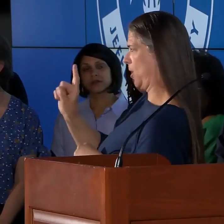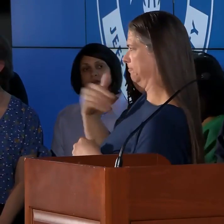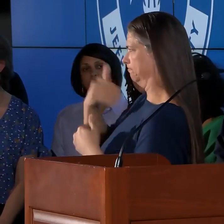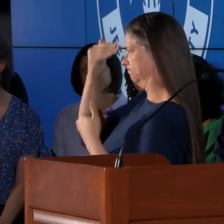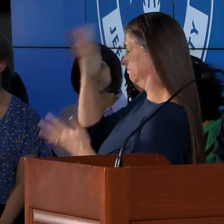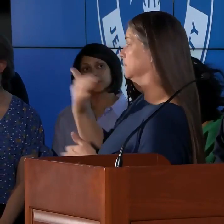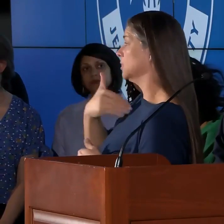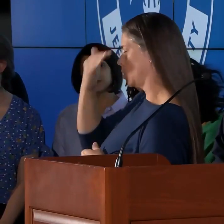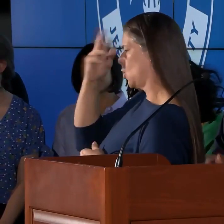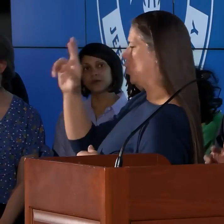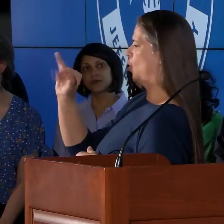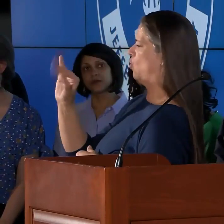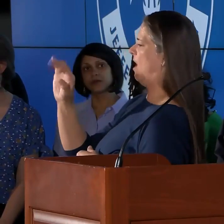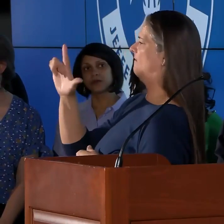was *** rifle used, as I mentioned earlier